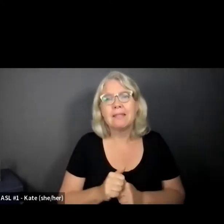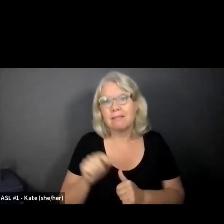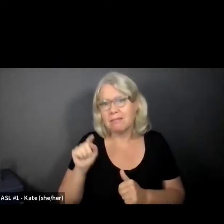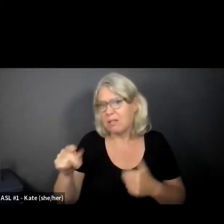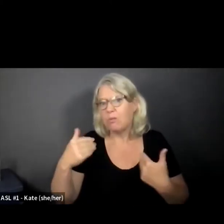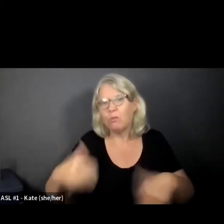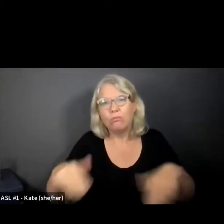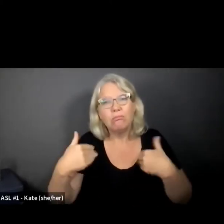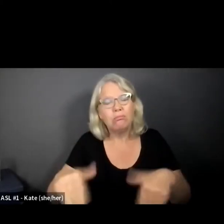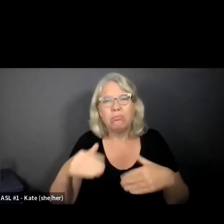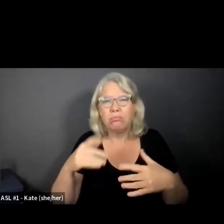MOVEMENT.